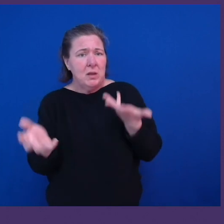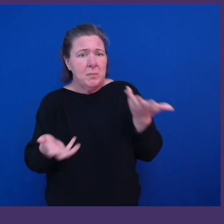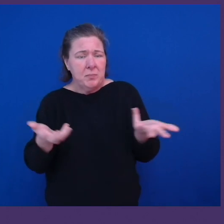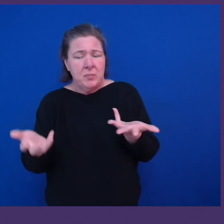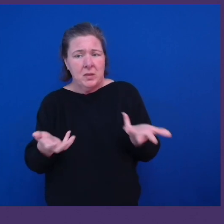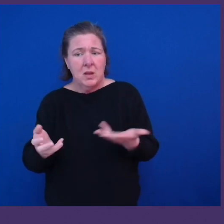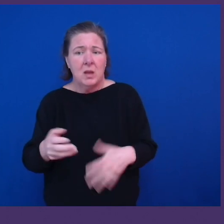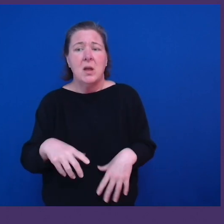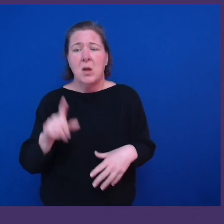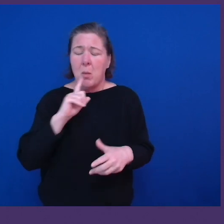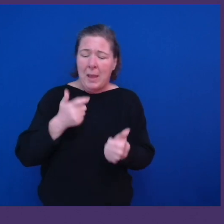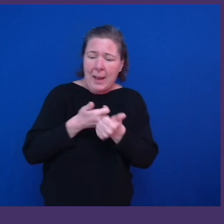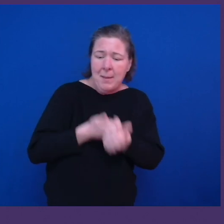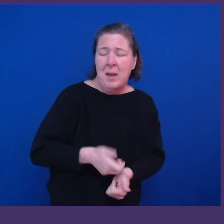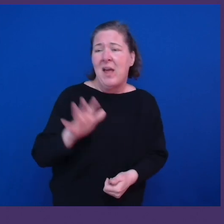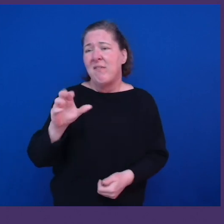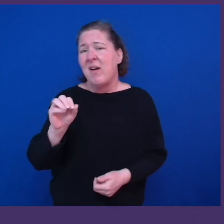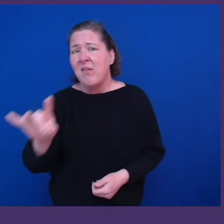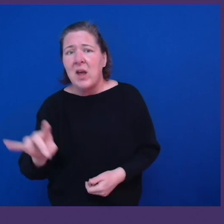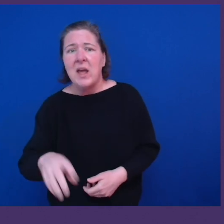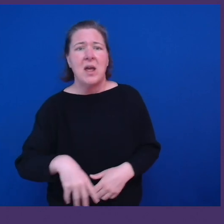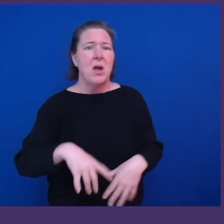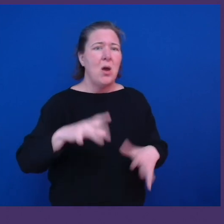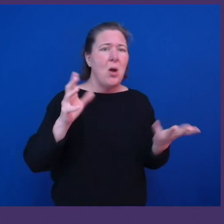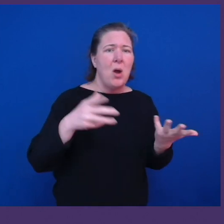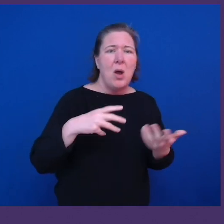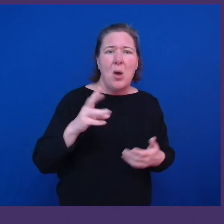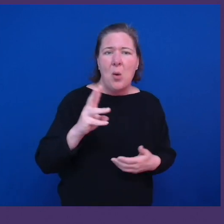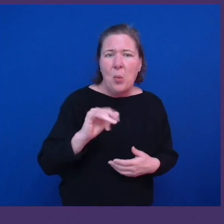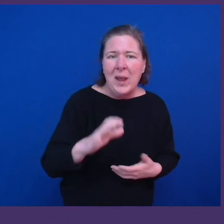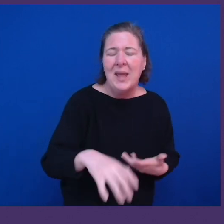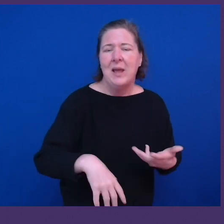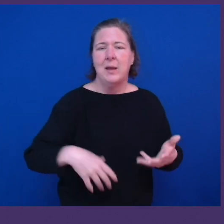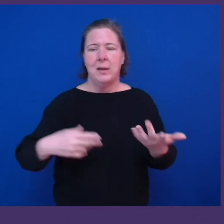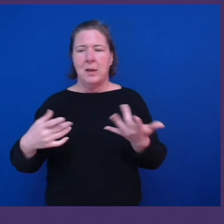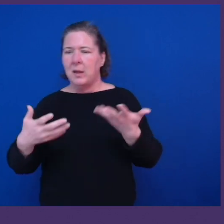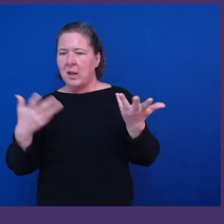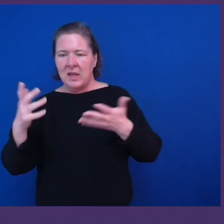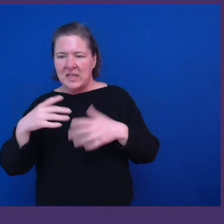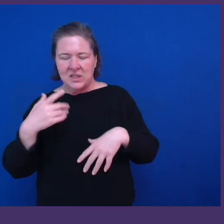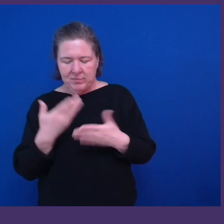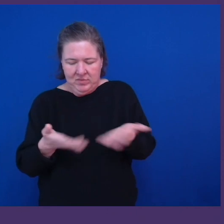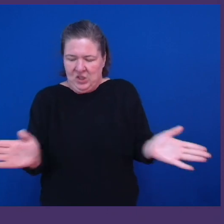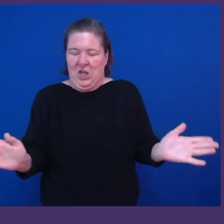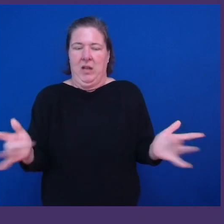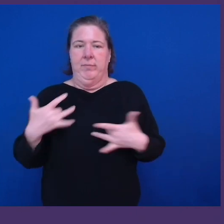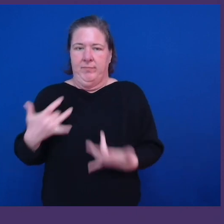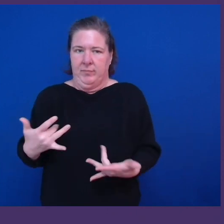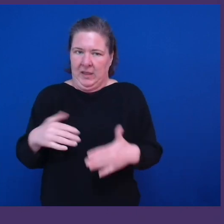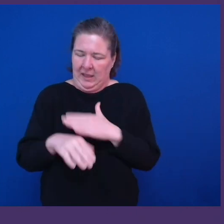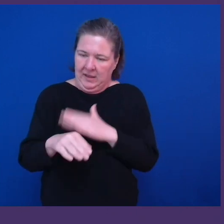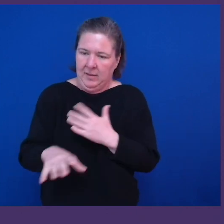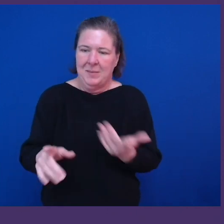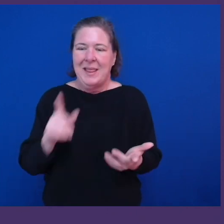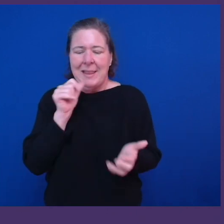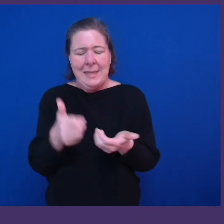or 508 compliance or accessibility generally. So, this isn't a separate kind of set of skills